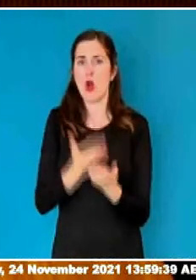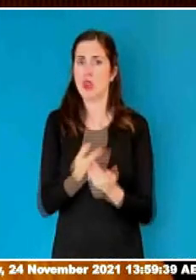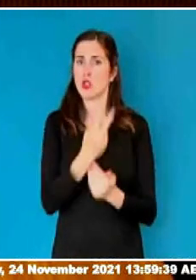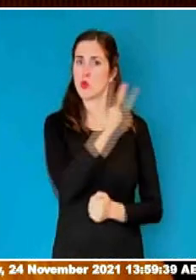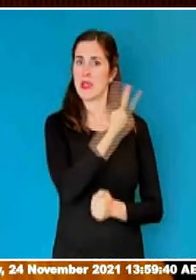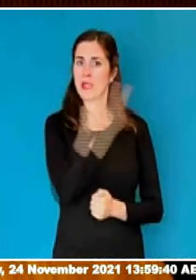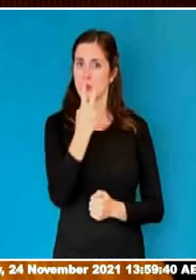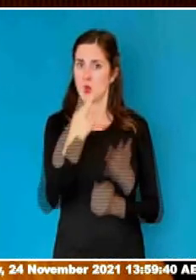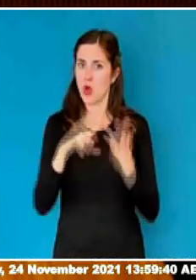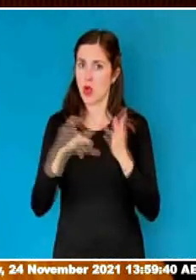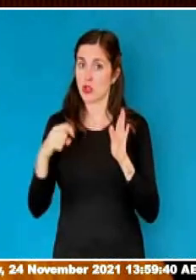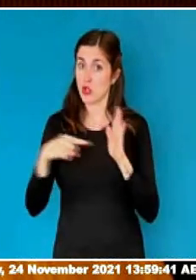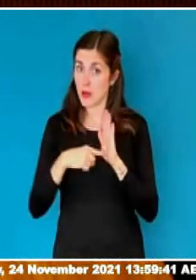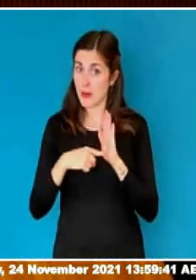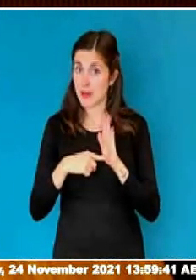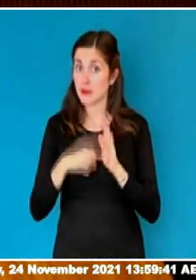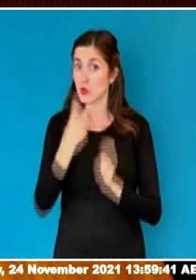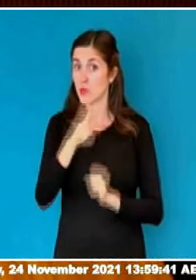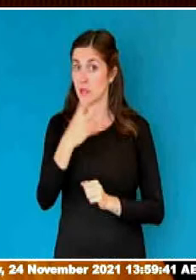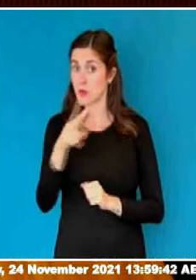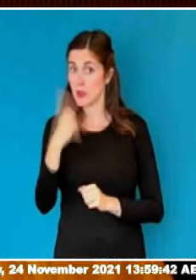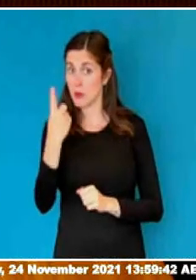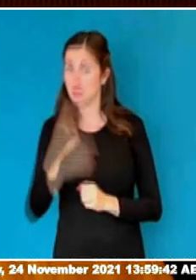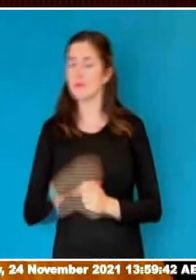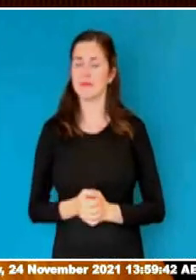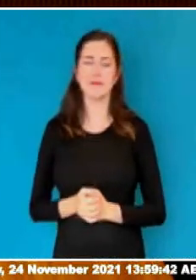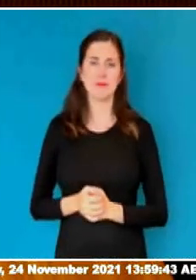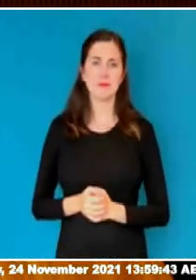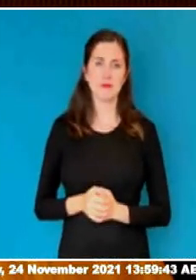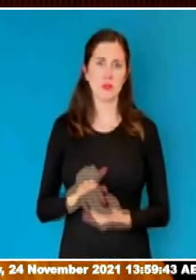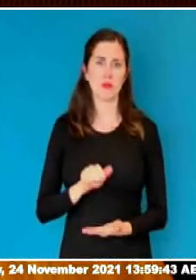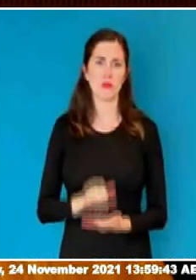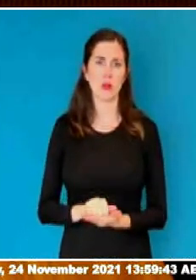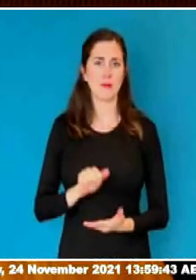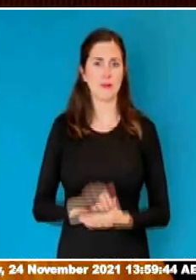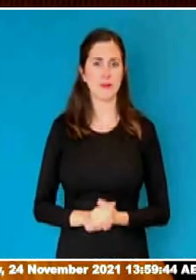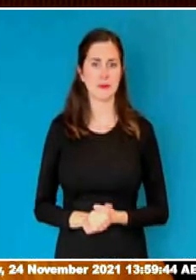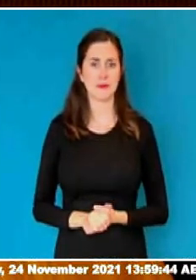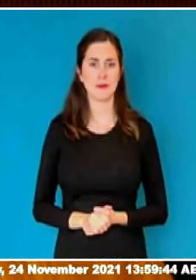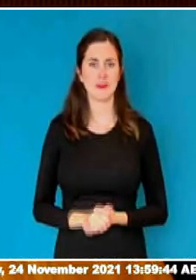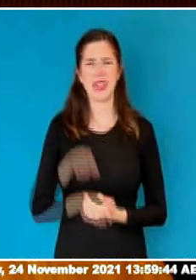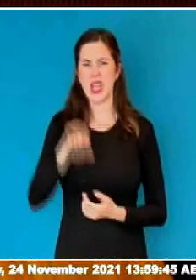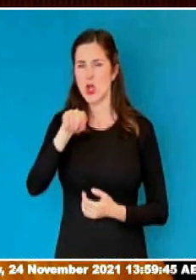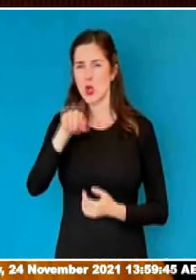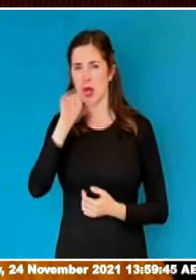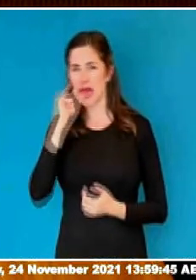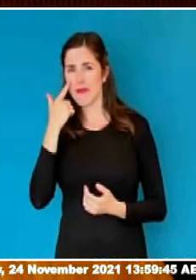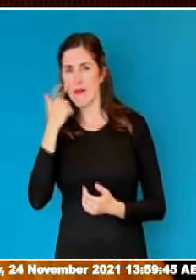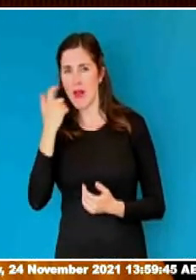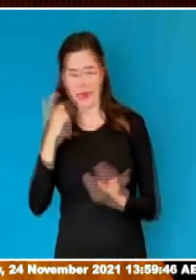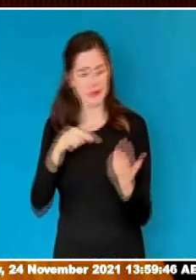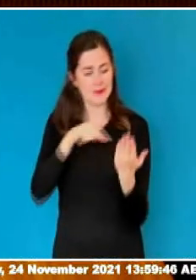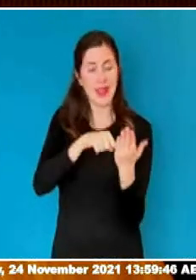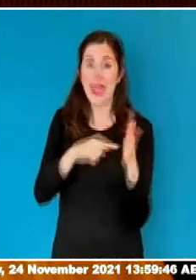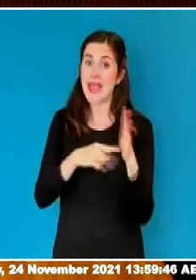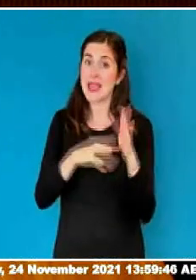Yes, I have. Commissioners, you will see a copy of that behind Tab 60 in volume A.